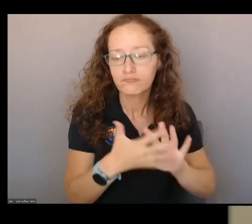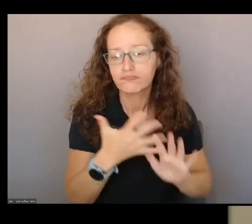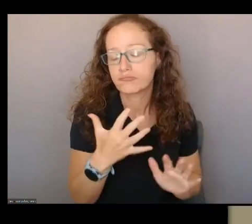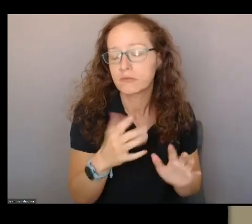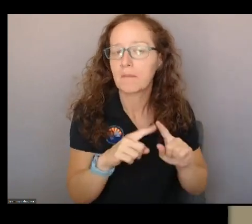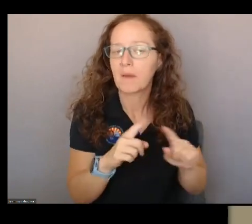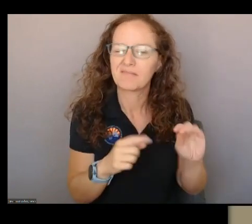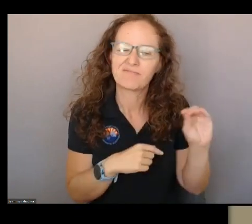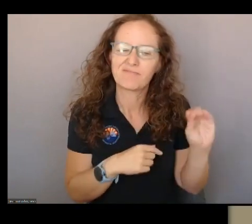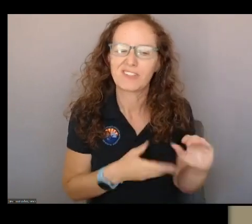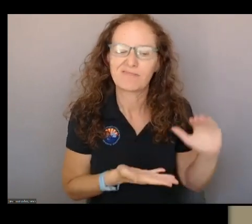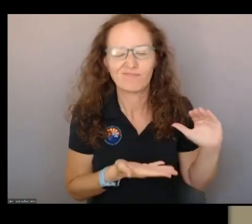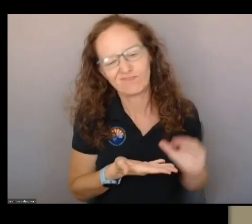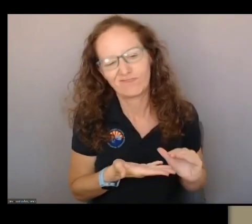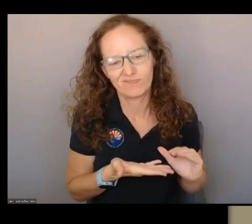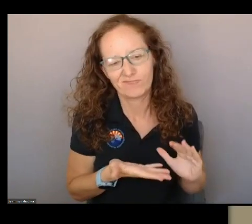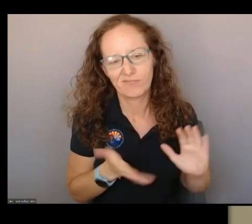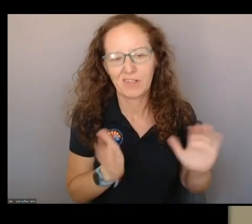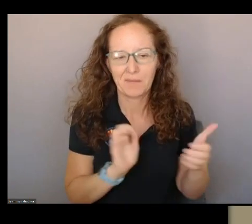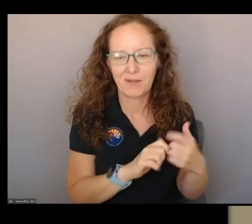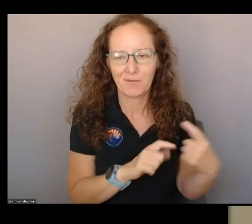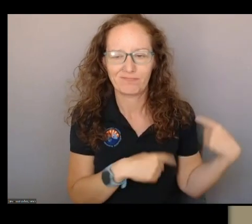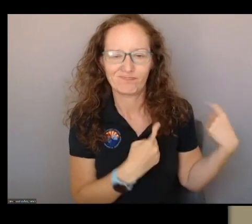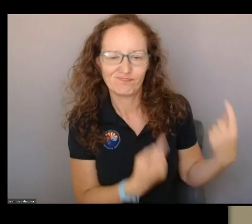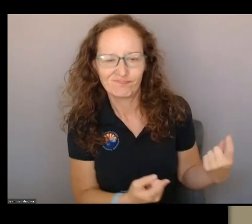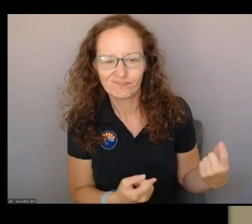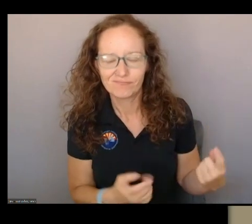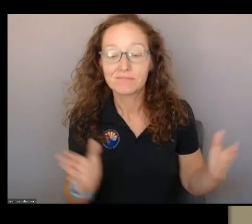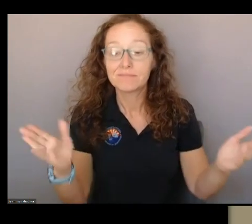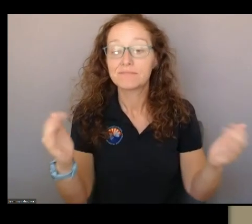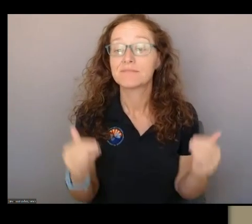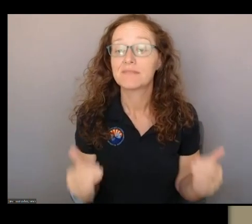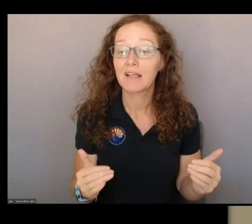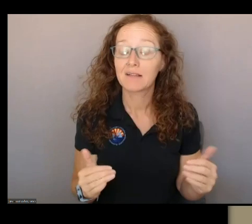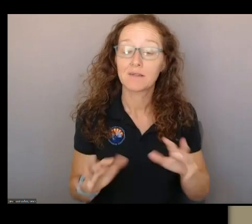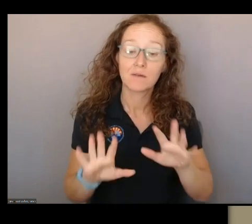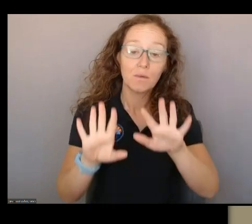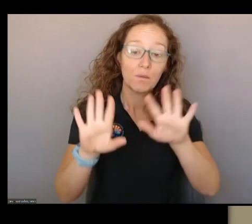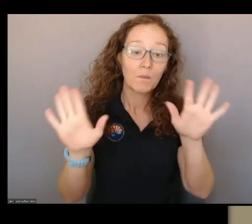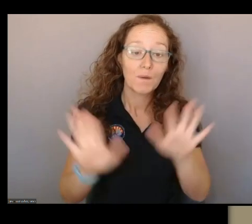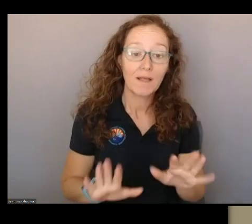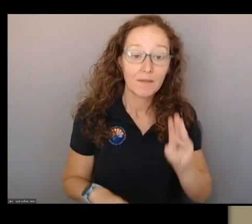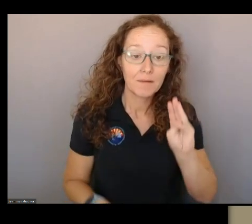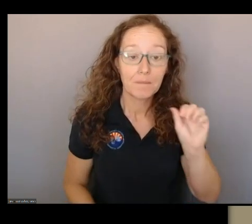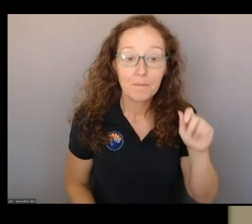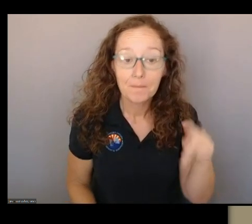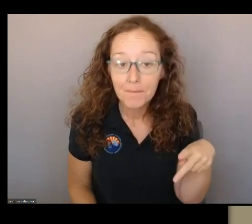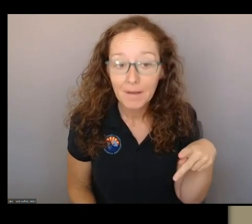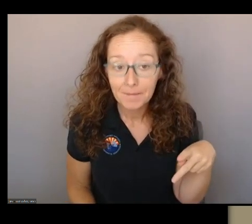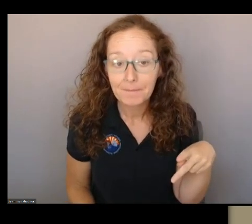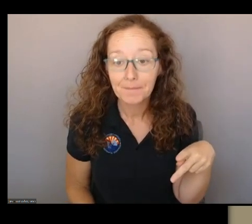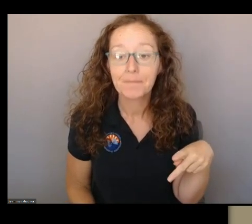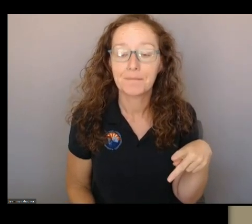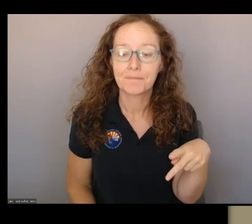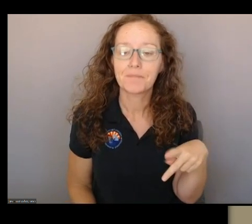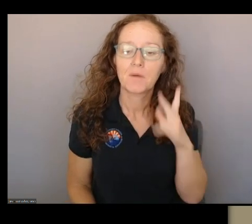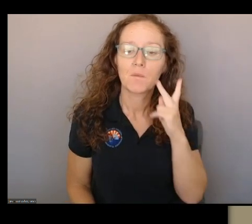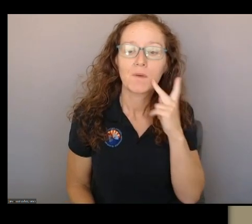slide. So just taking a look at our weather map. Uh just taking a look at where high pressure and low pressure located and